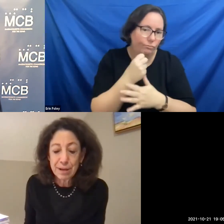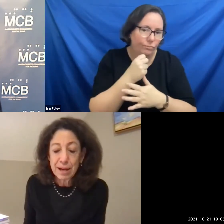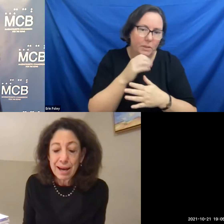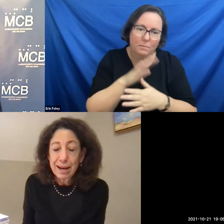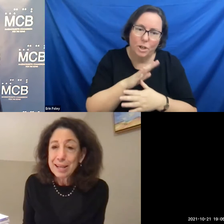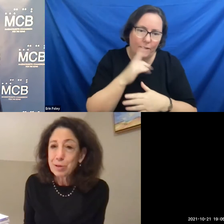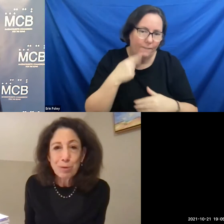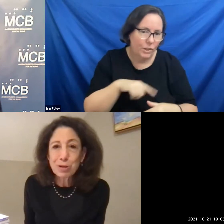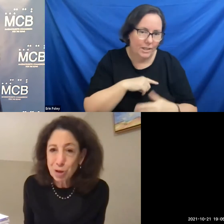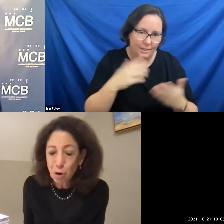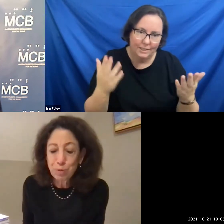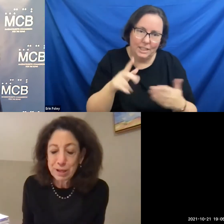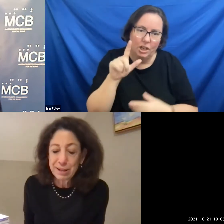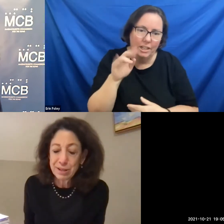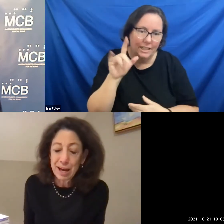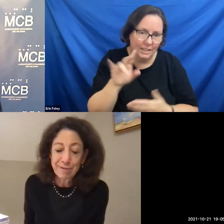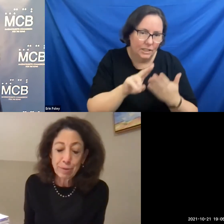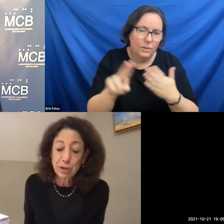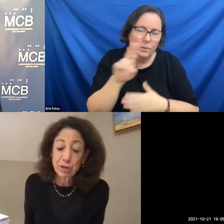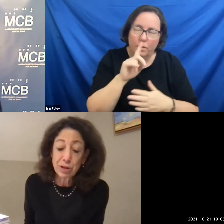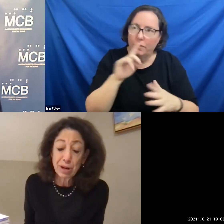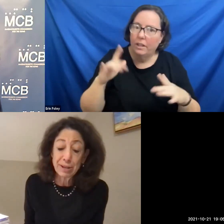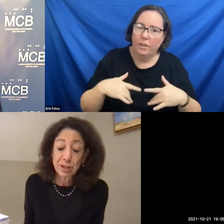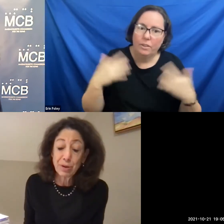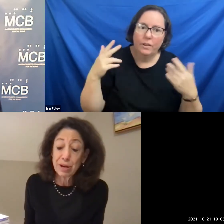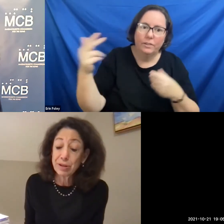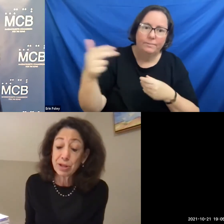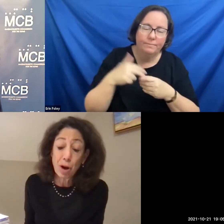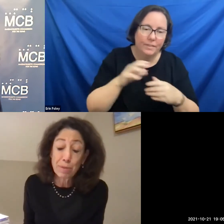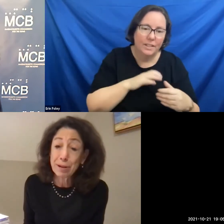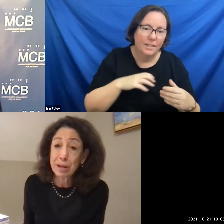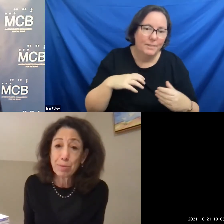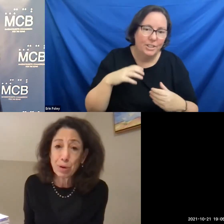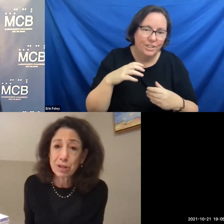That's why we're so pleased to have commissioner D'Arcangelo here to talk about the importance